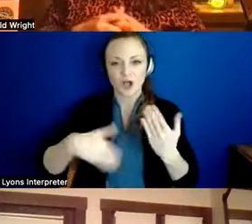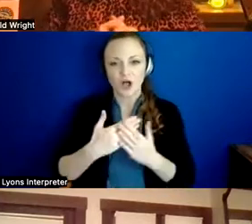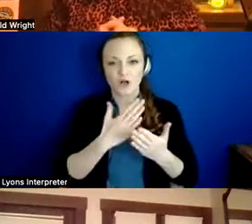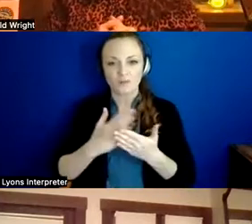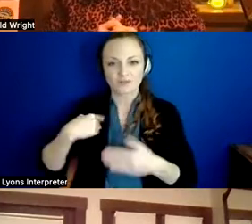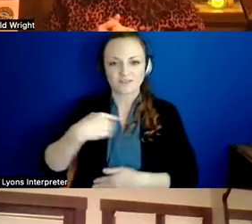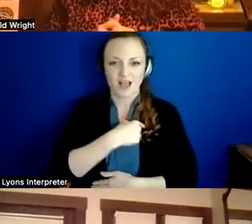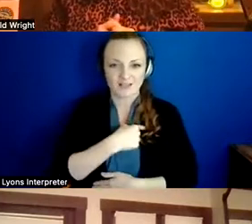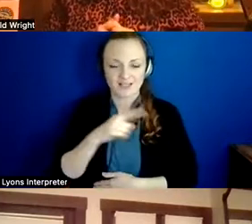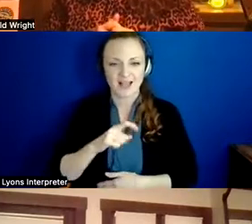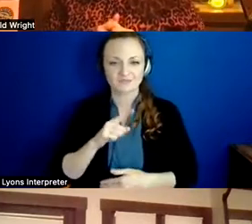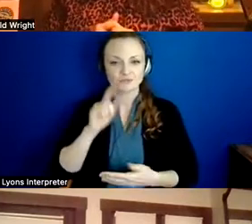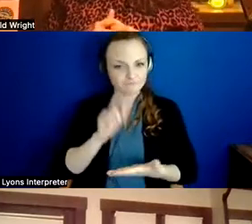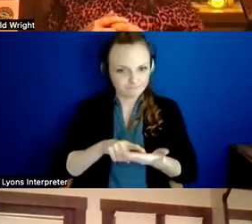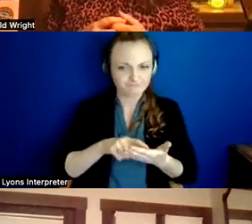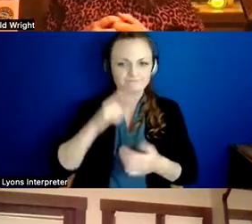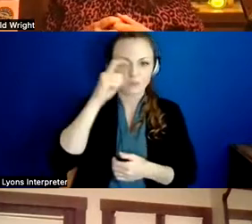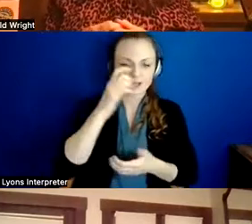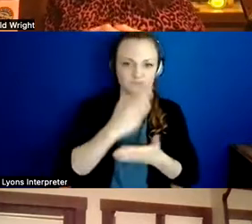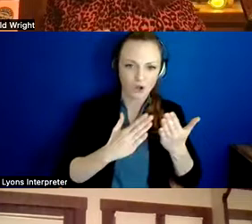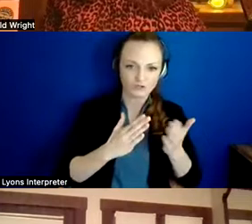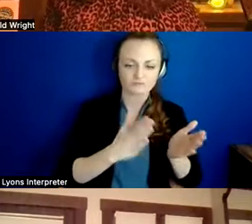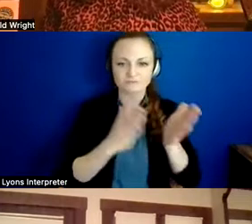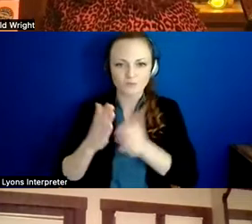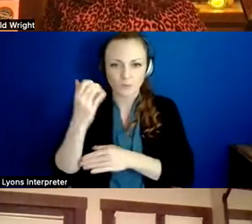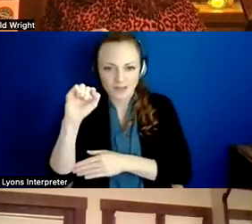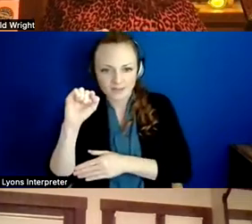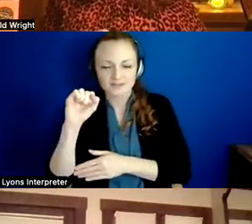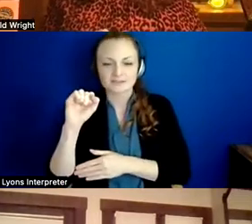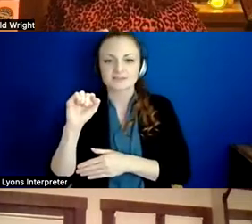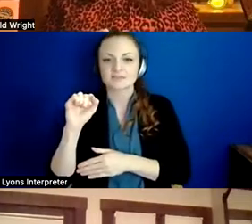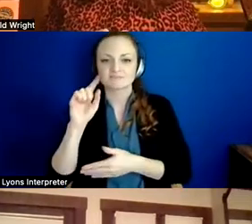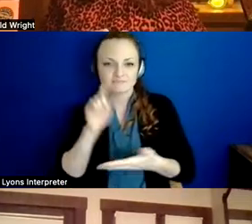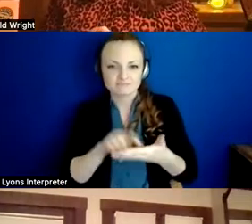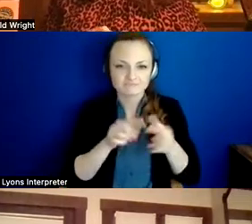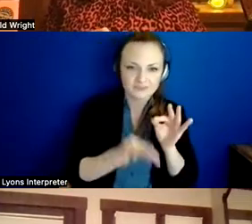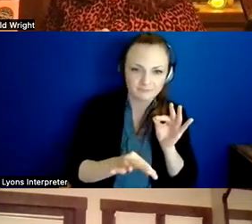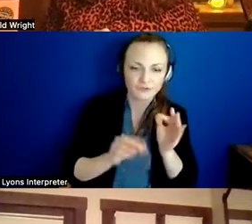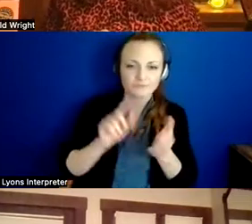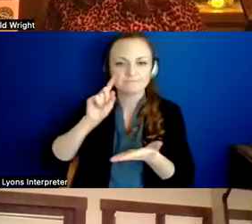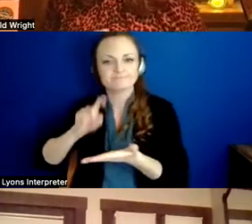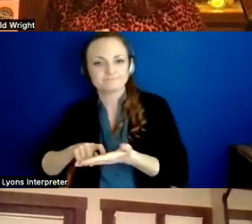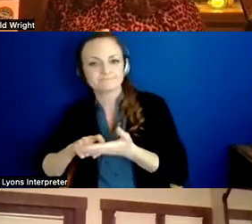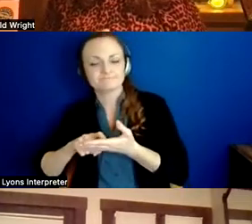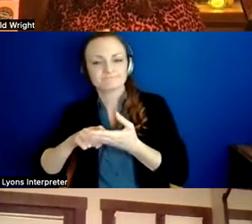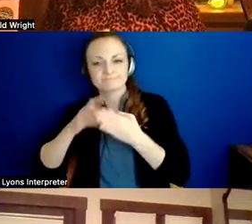19:43:27 rebellious side, the simple side and the hesitant or reticent side.